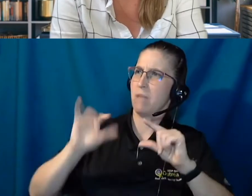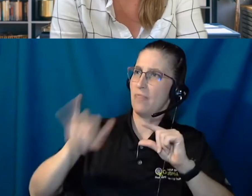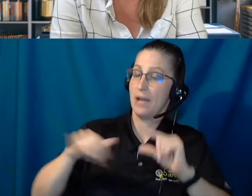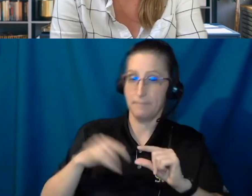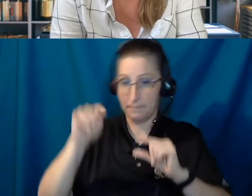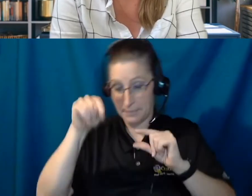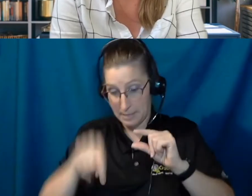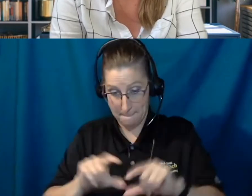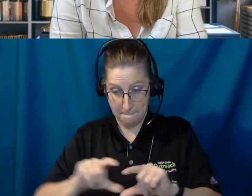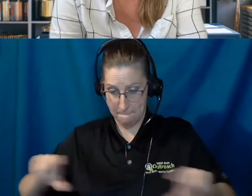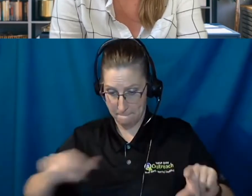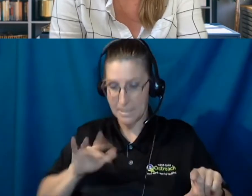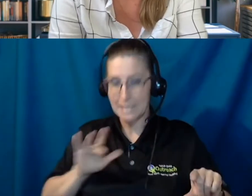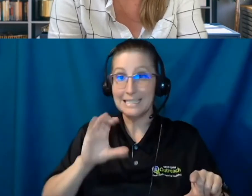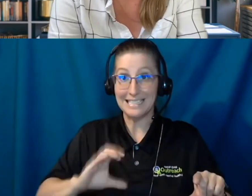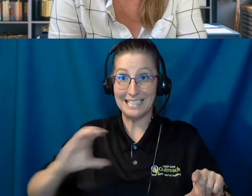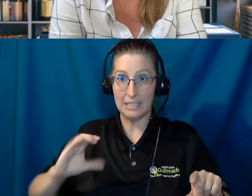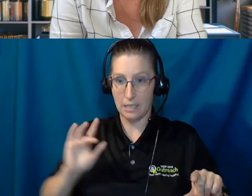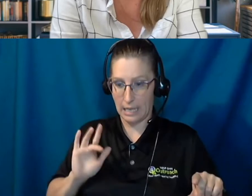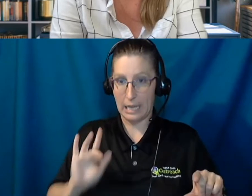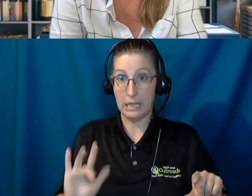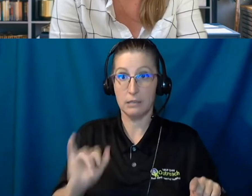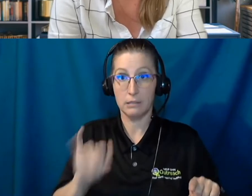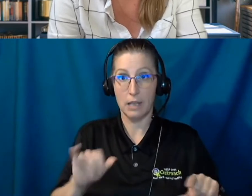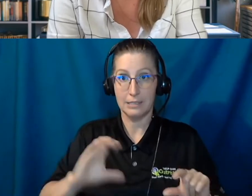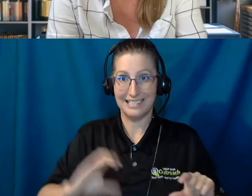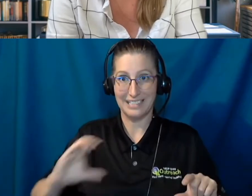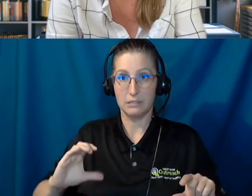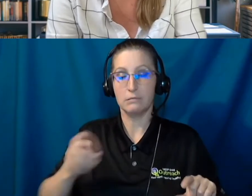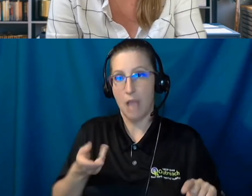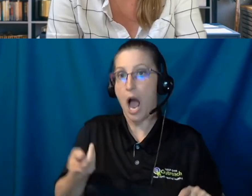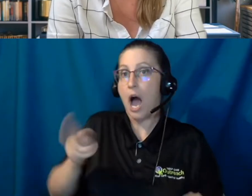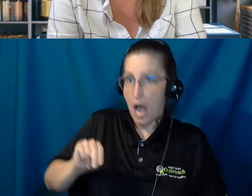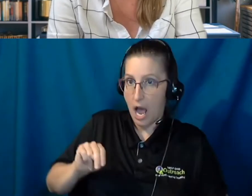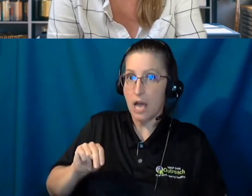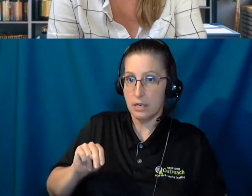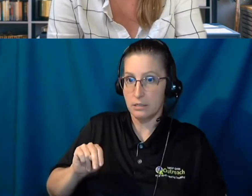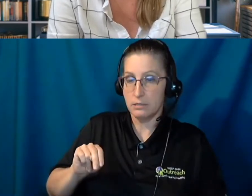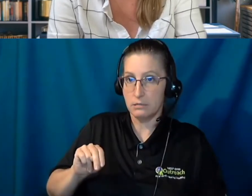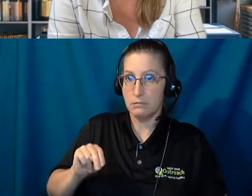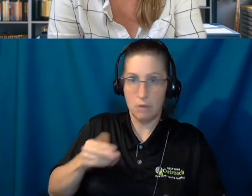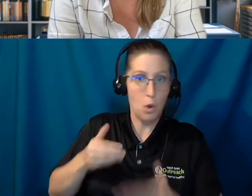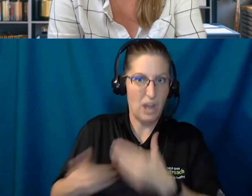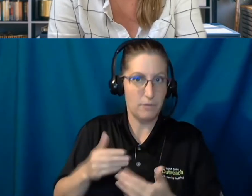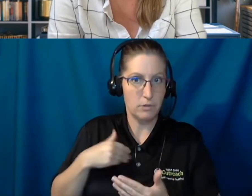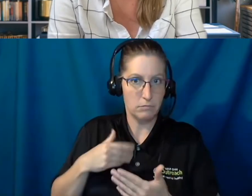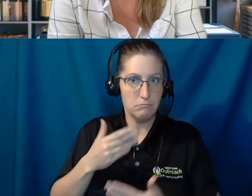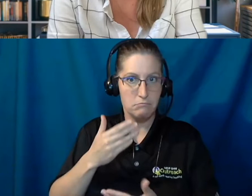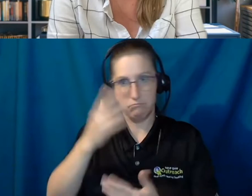you'll just want to click on that button and turn on whichever option works best for you.